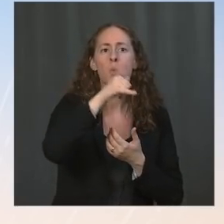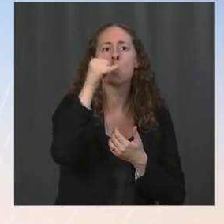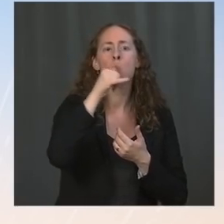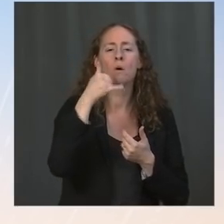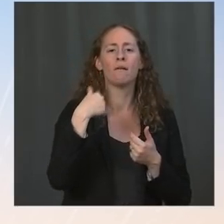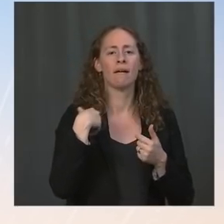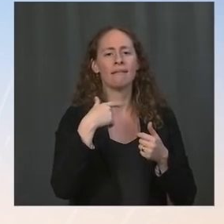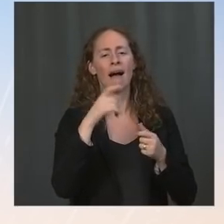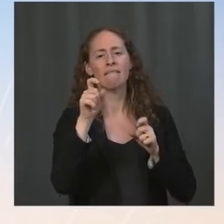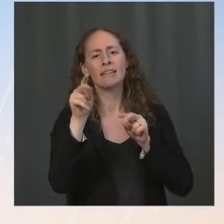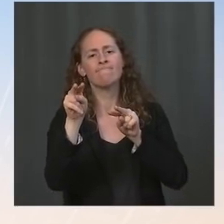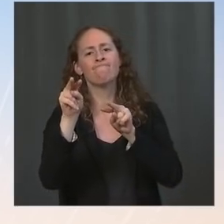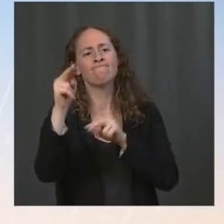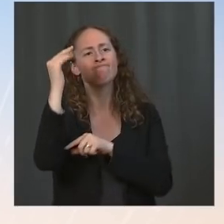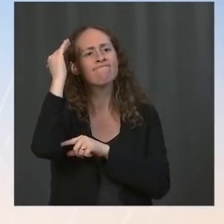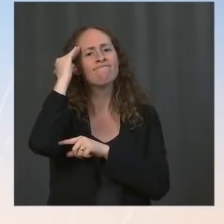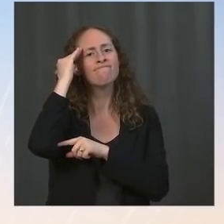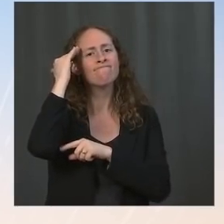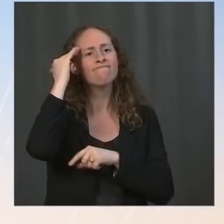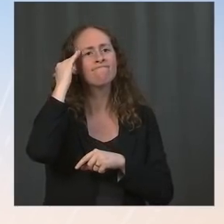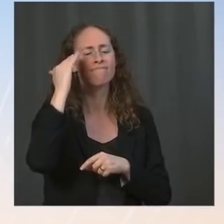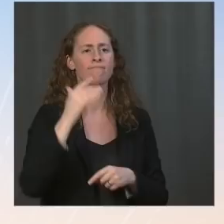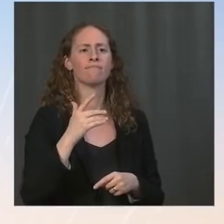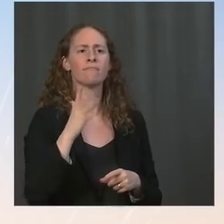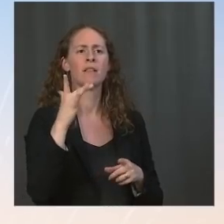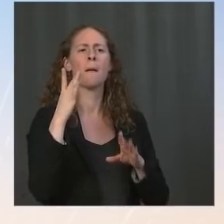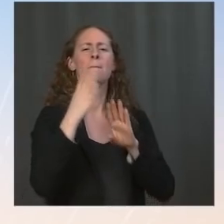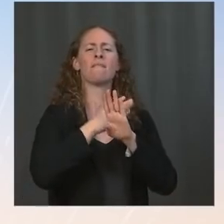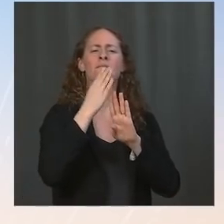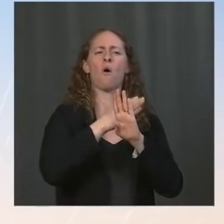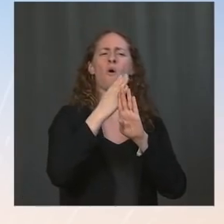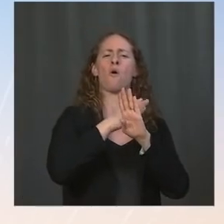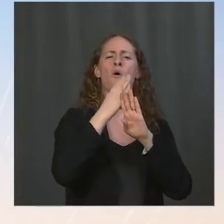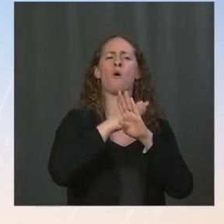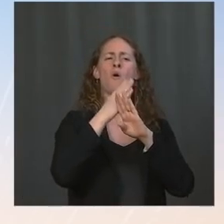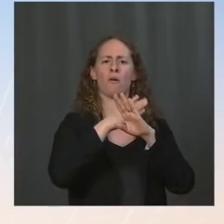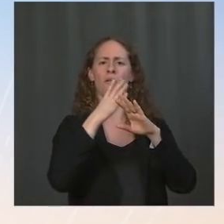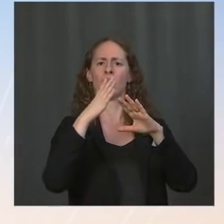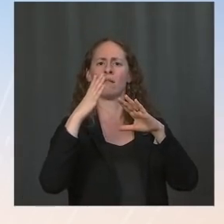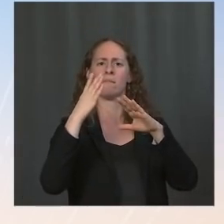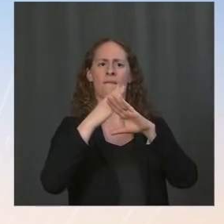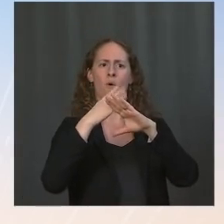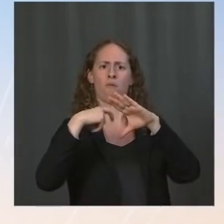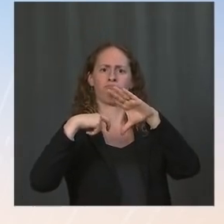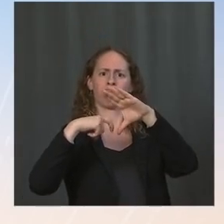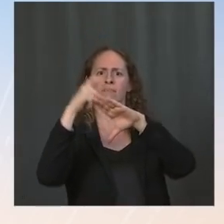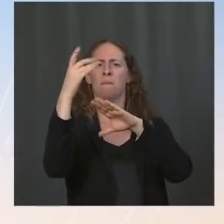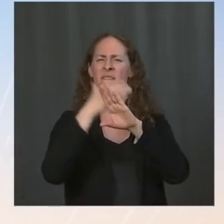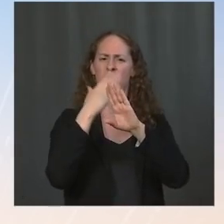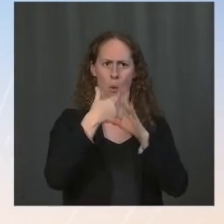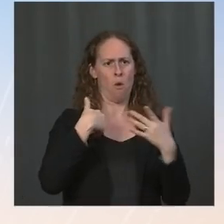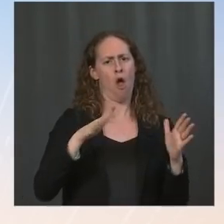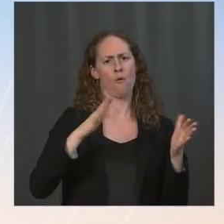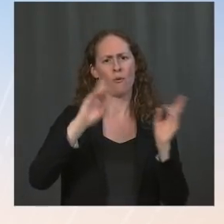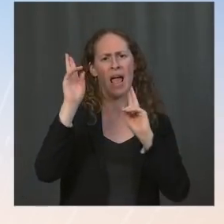federally deployed healthcare personnel on the ground supporting COVID surge response in Louisiana and Mississippi. The Department of Veterans Affairs